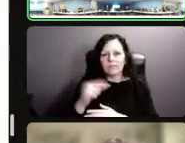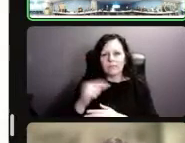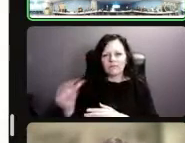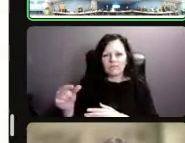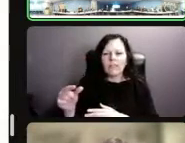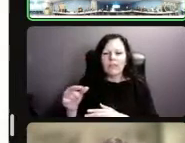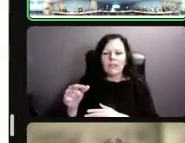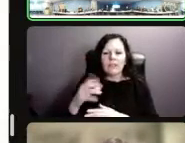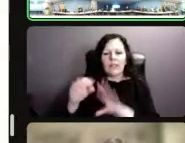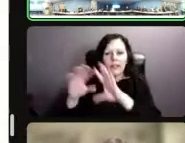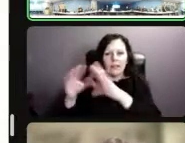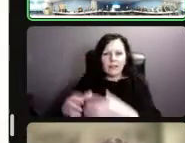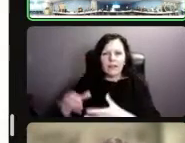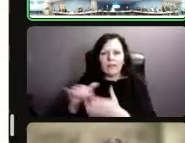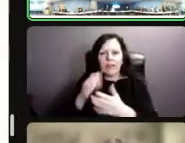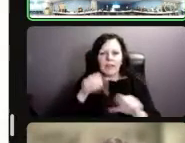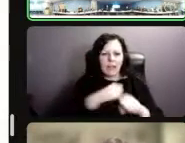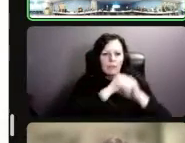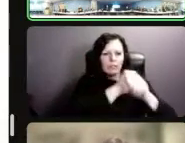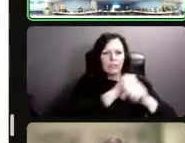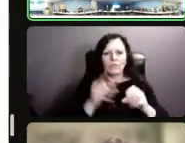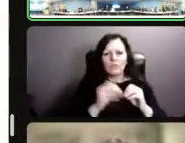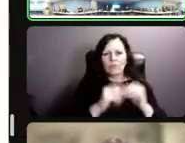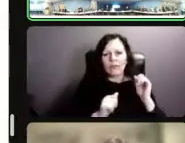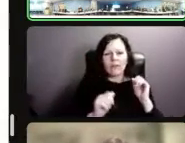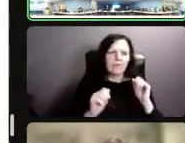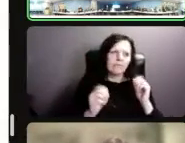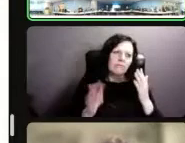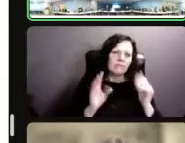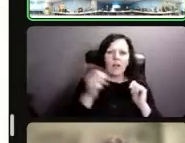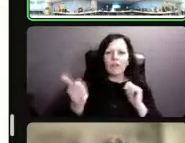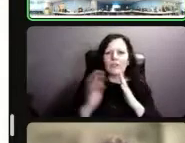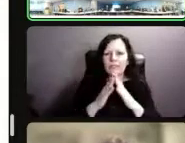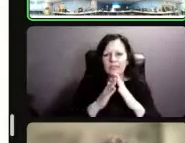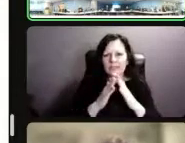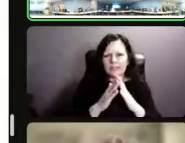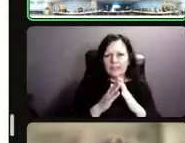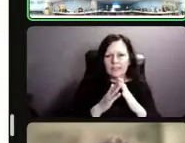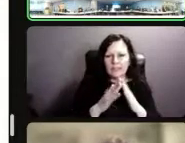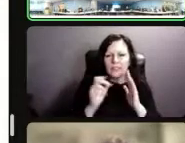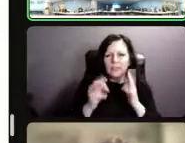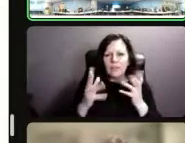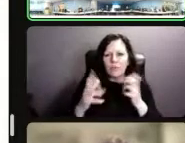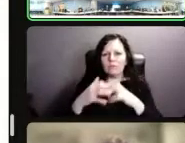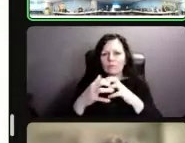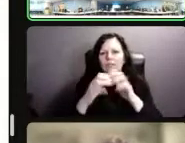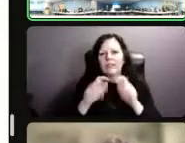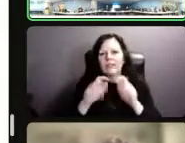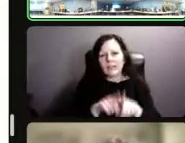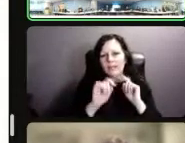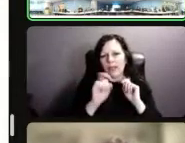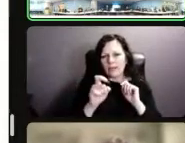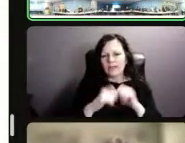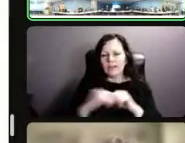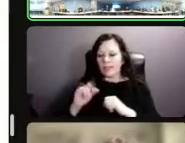HOWEVER, GIVEN THE MAJOR EMPLOYERS RE BEING PRIMALY